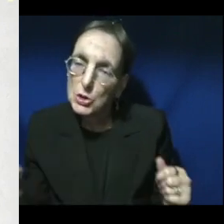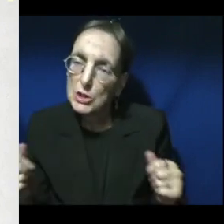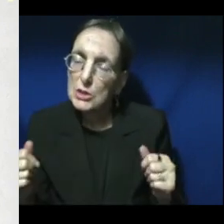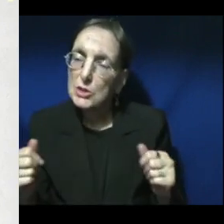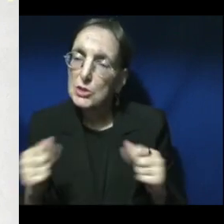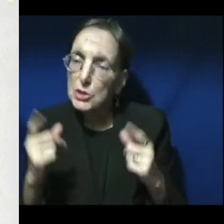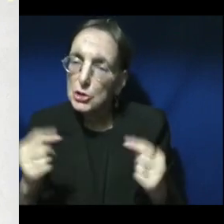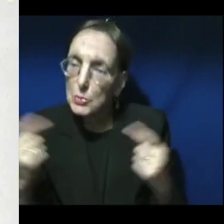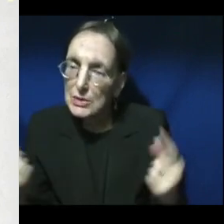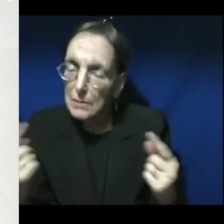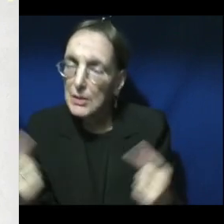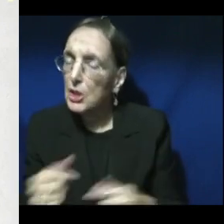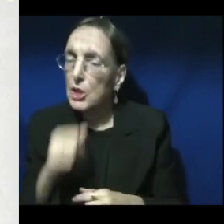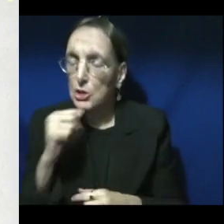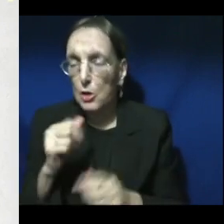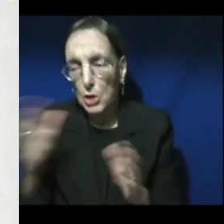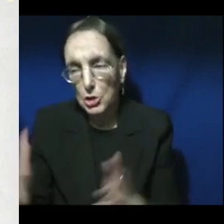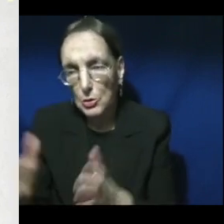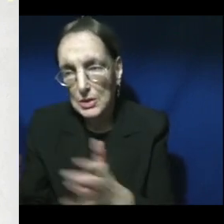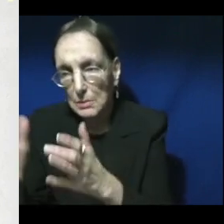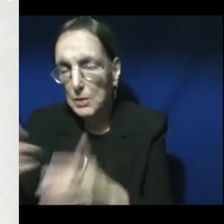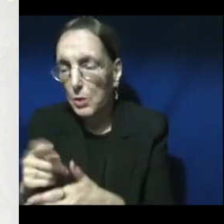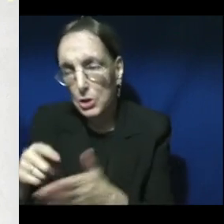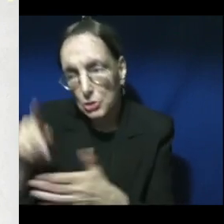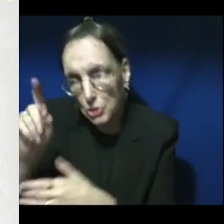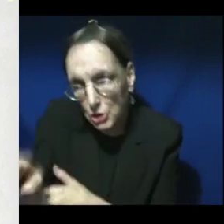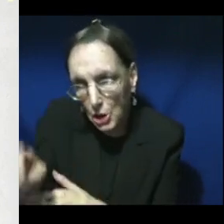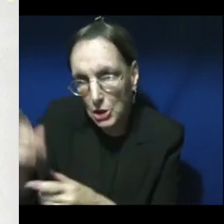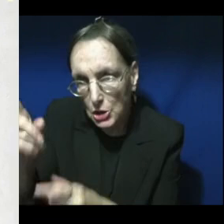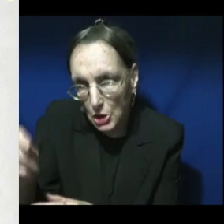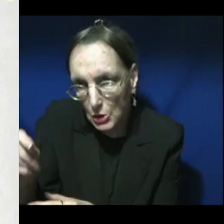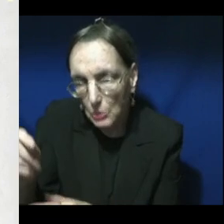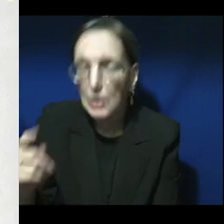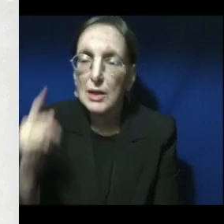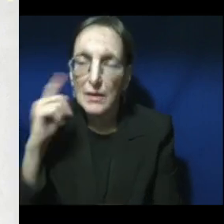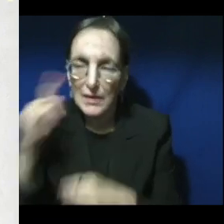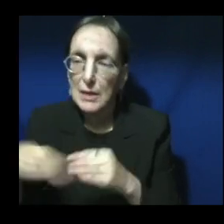do. Think about possibilities by encouraging them to think about what they could do.